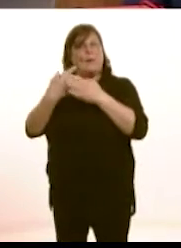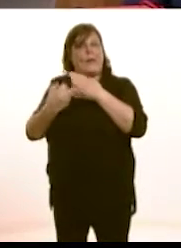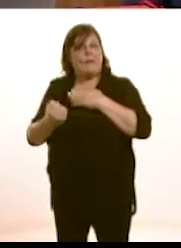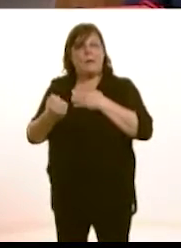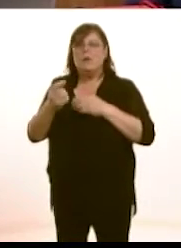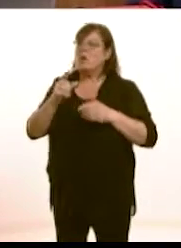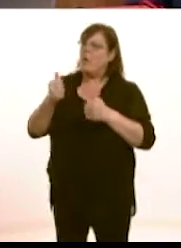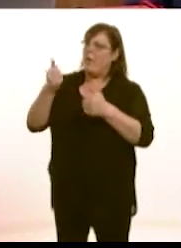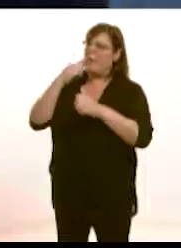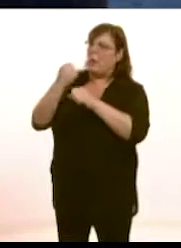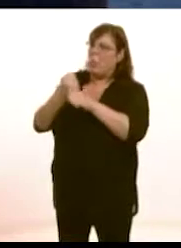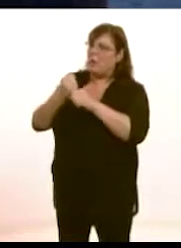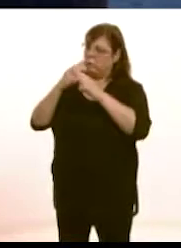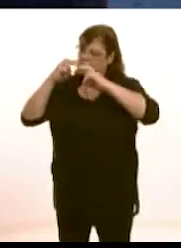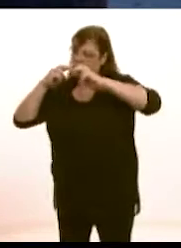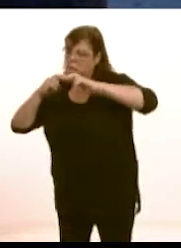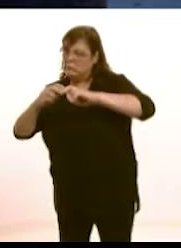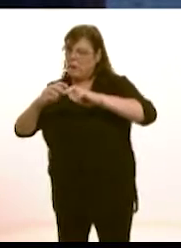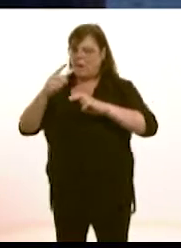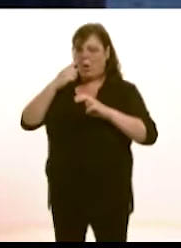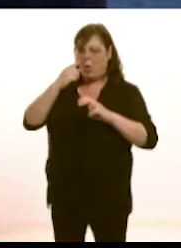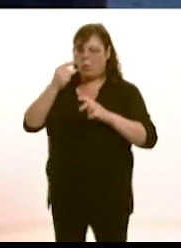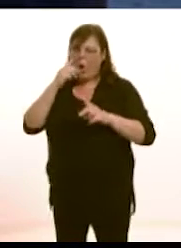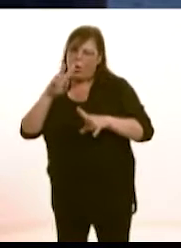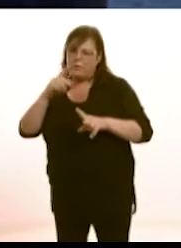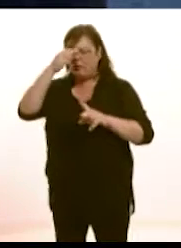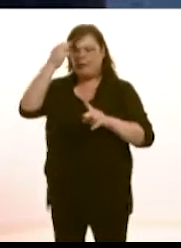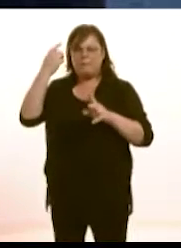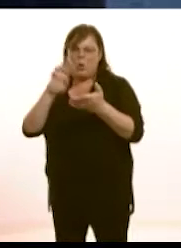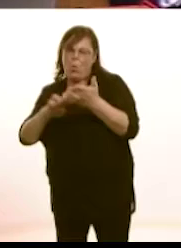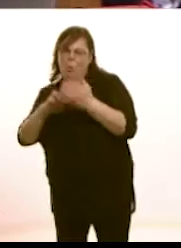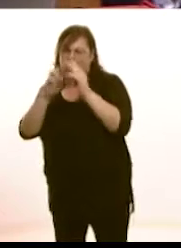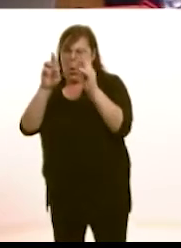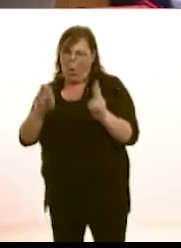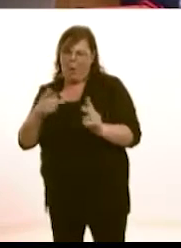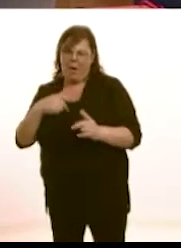at what appears to be a normal situation on the surface, and delve deeper in order to